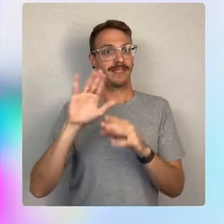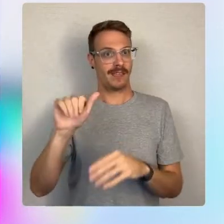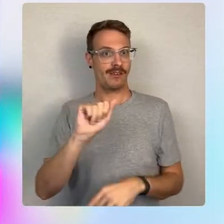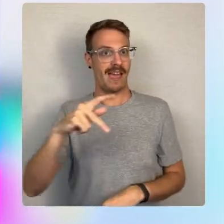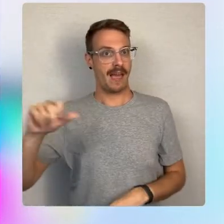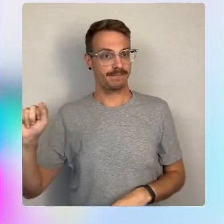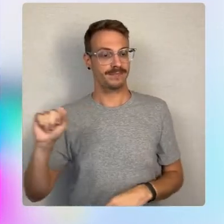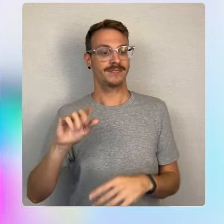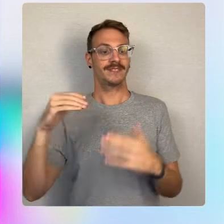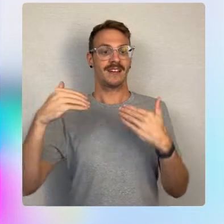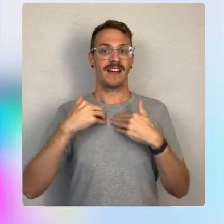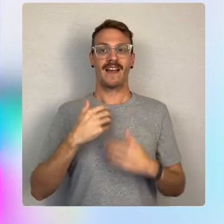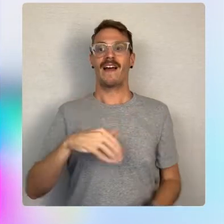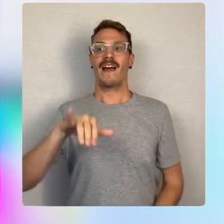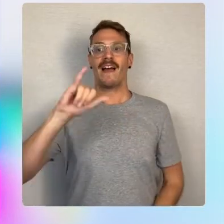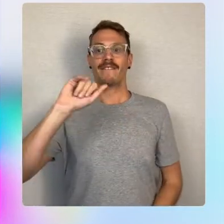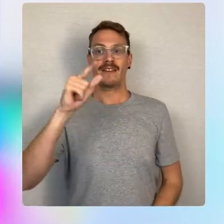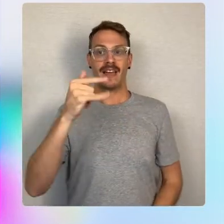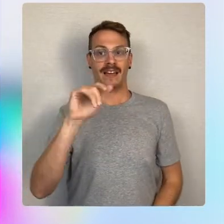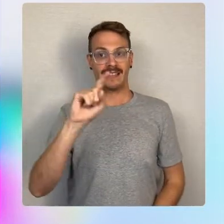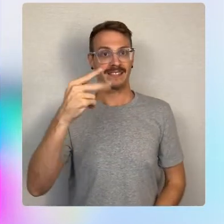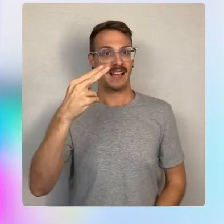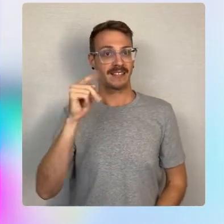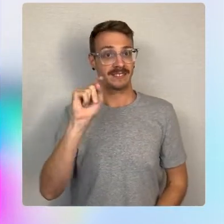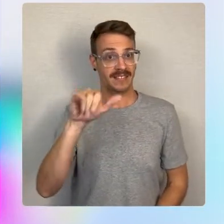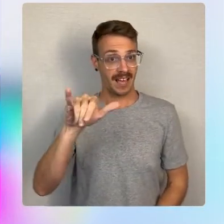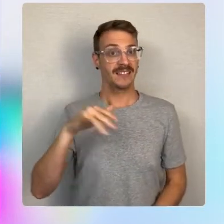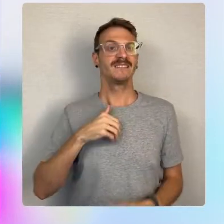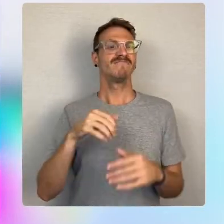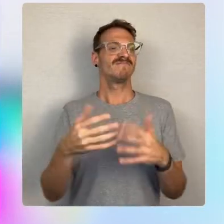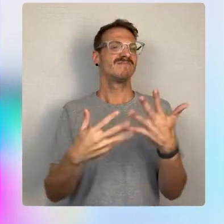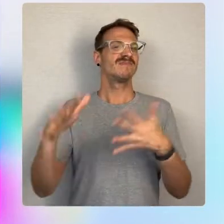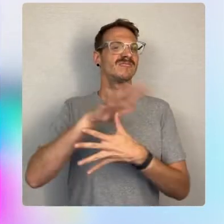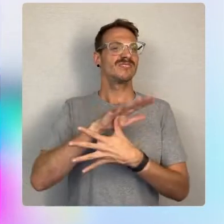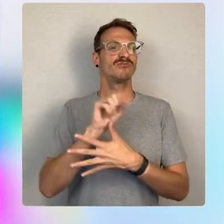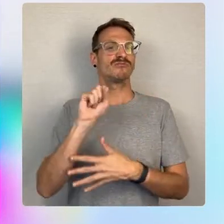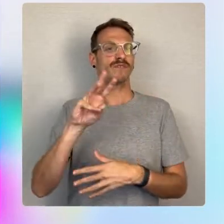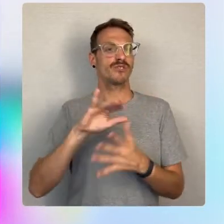We have Yagiz Hatay, who's a senior software engineer at FitXR